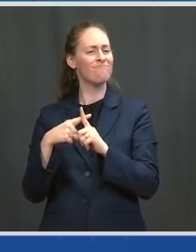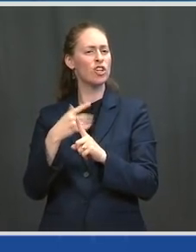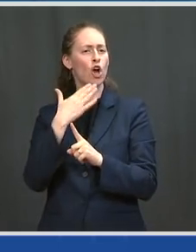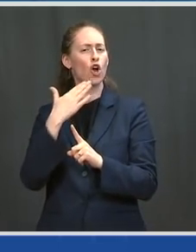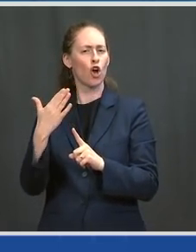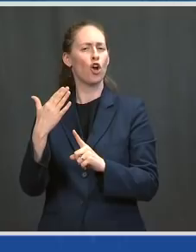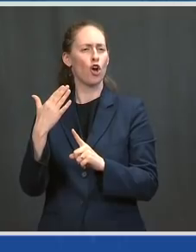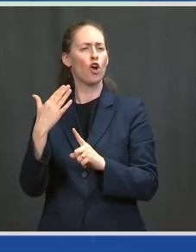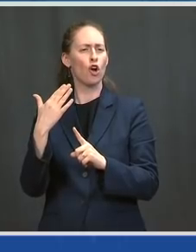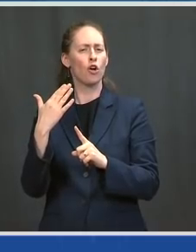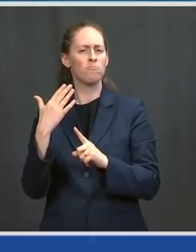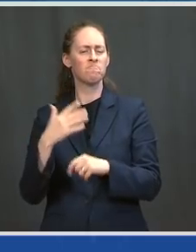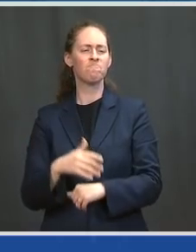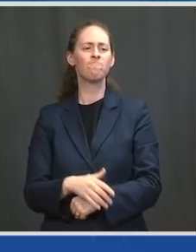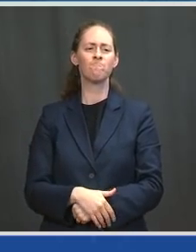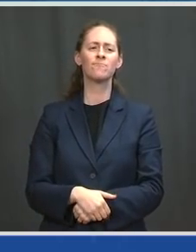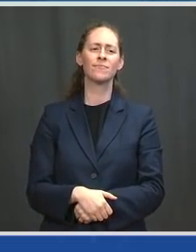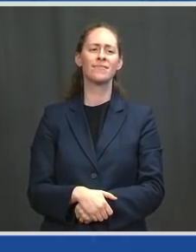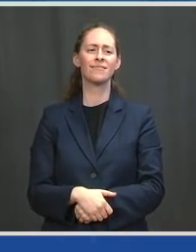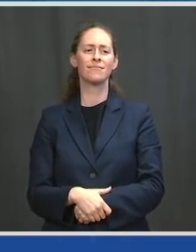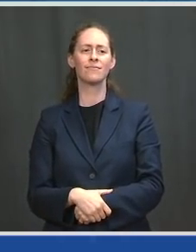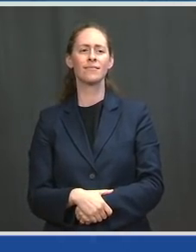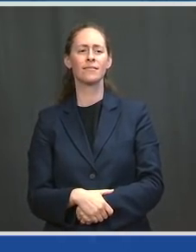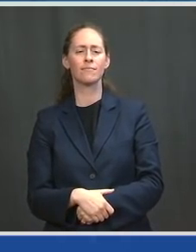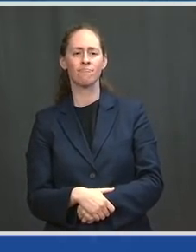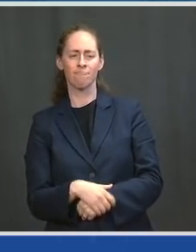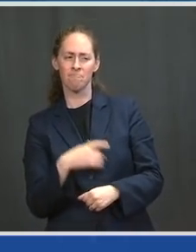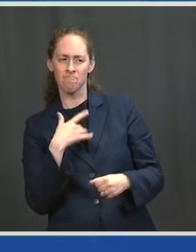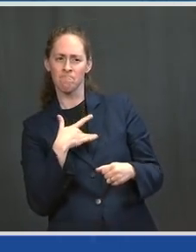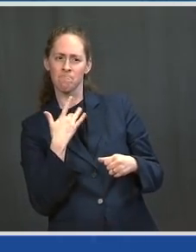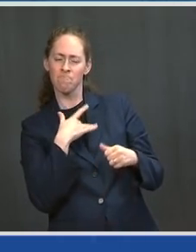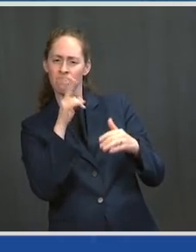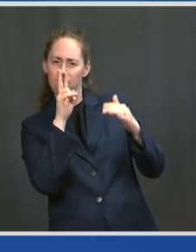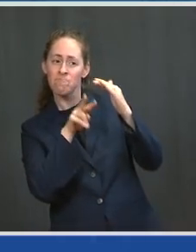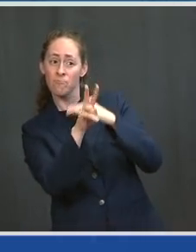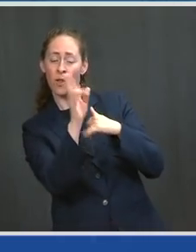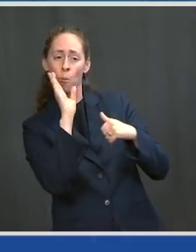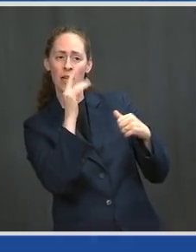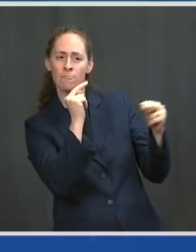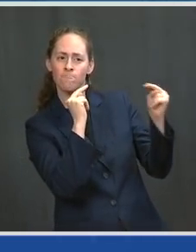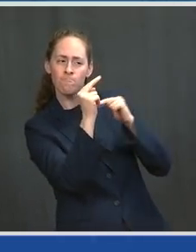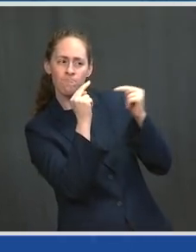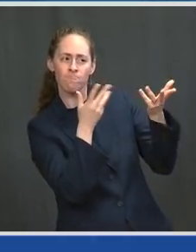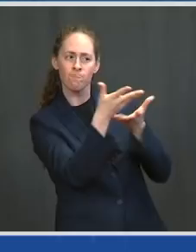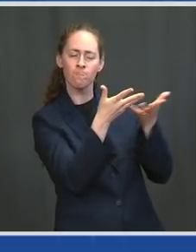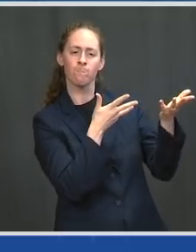on a bipartisan bill that's solid and significant, and a means by which to pay for it